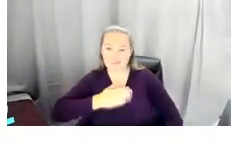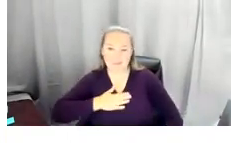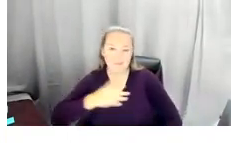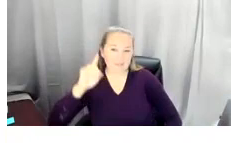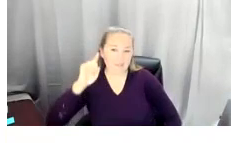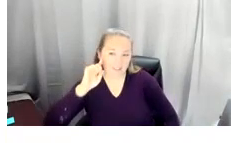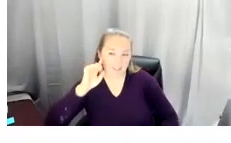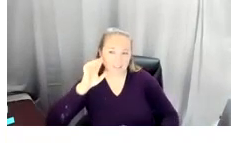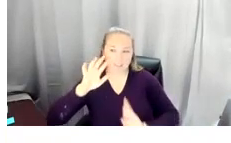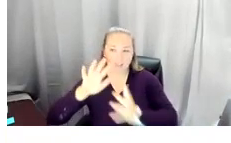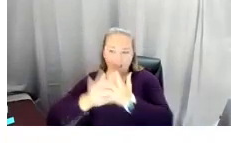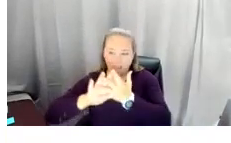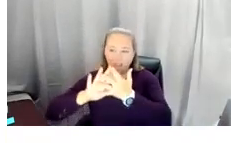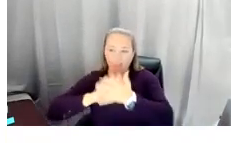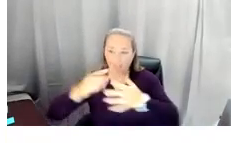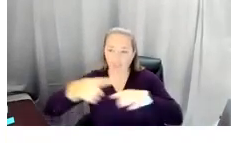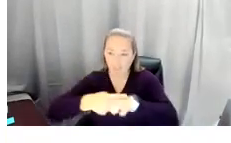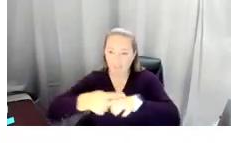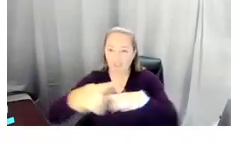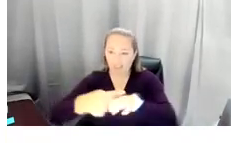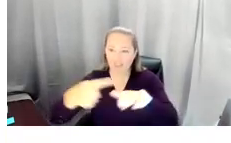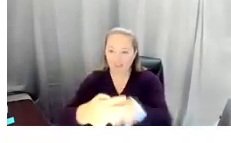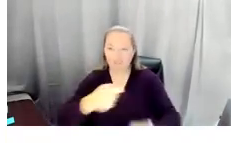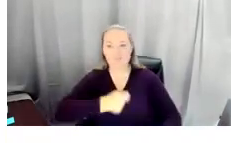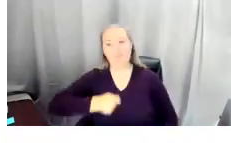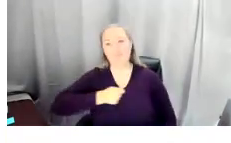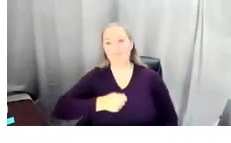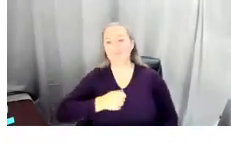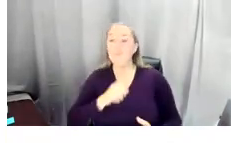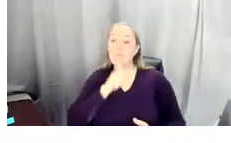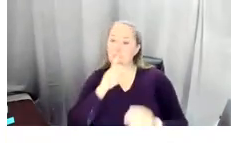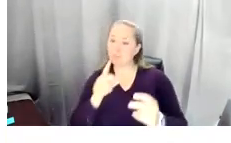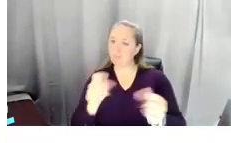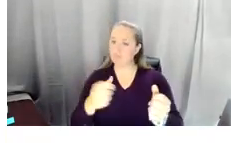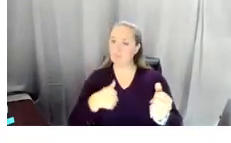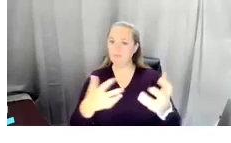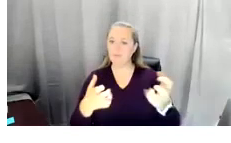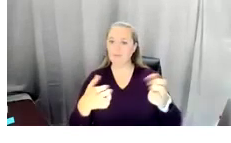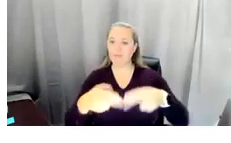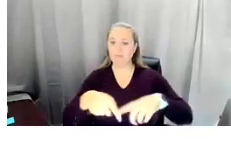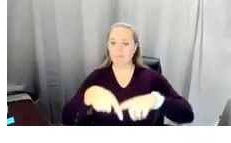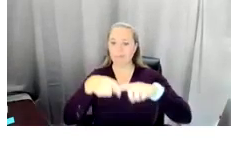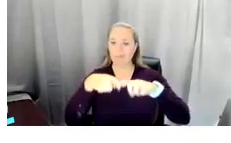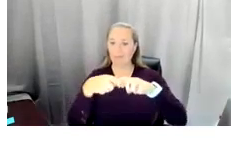BACK OVER TO YOU, STAFF. » THANK YOU VERY MUCH ADAM. I